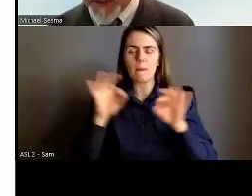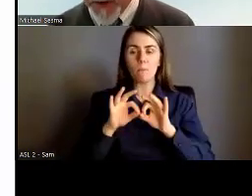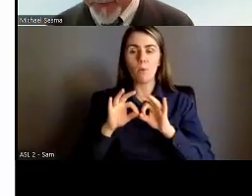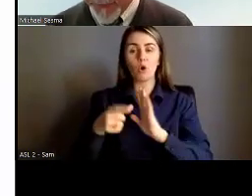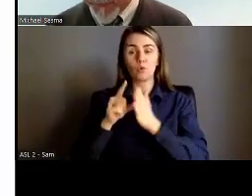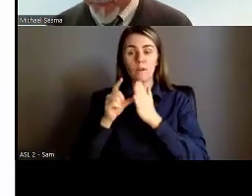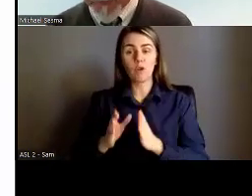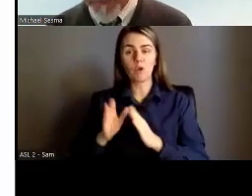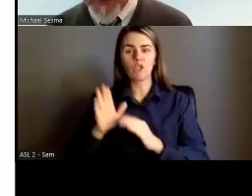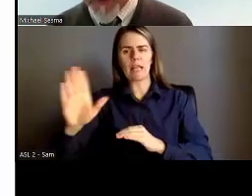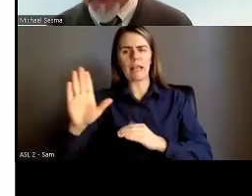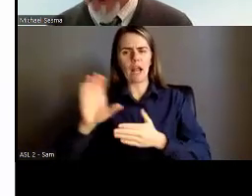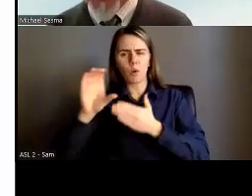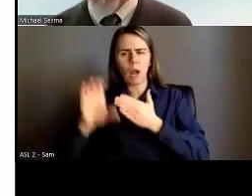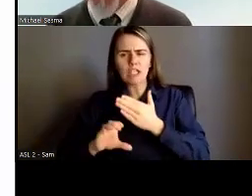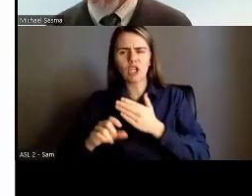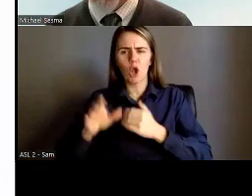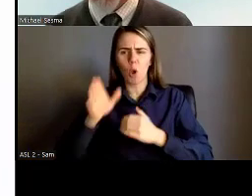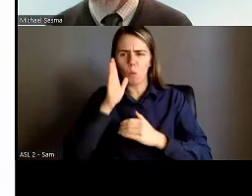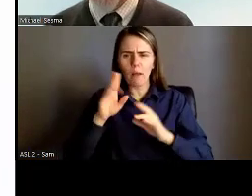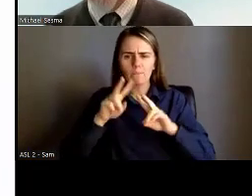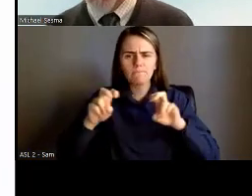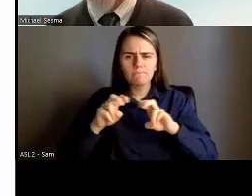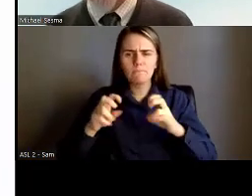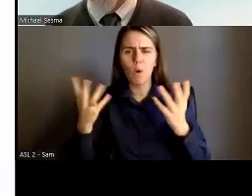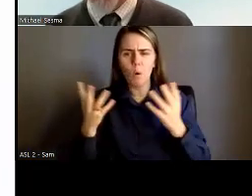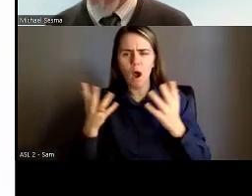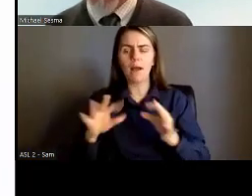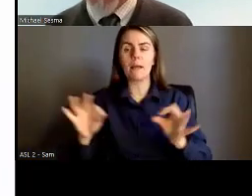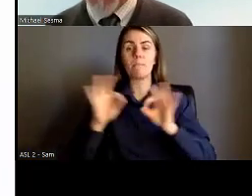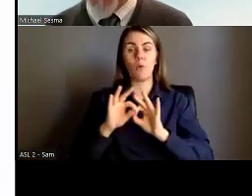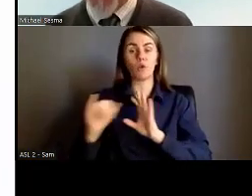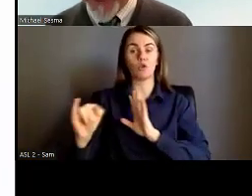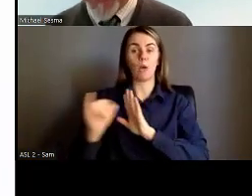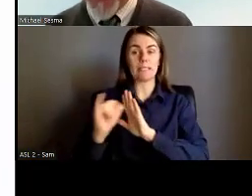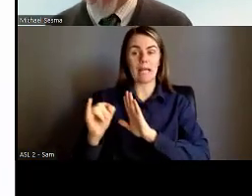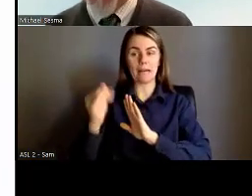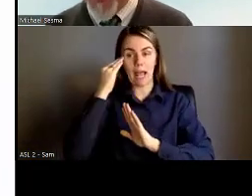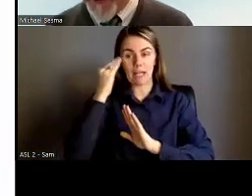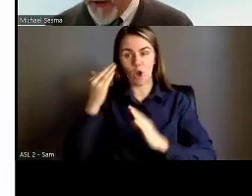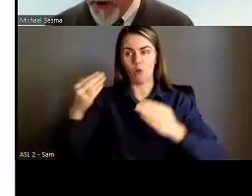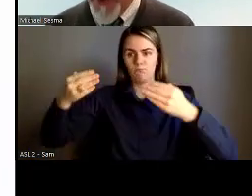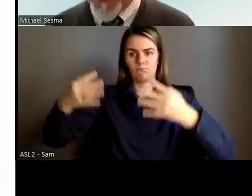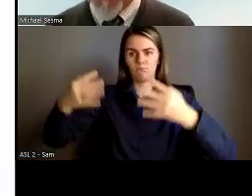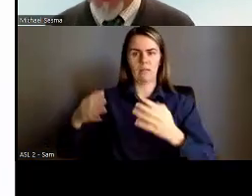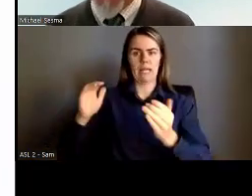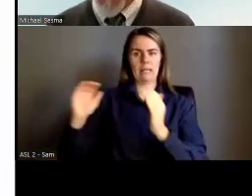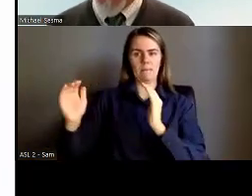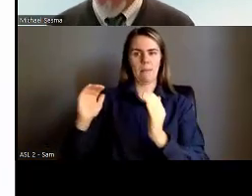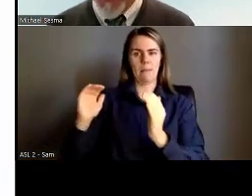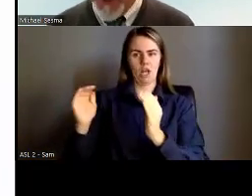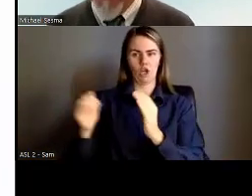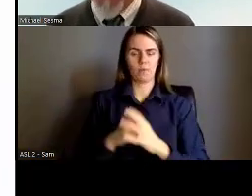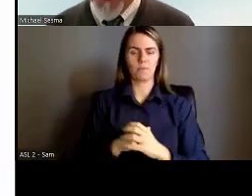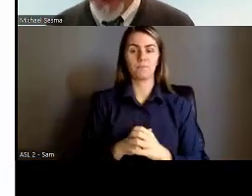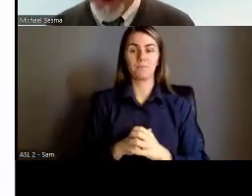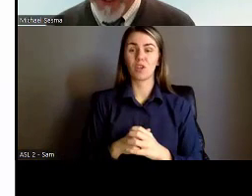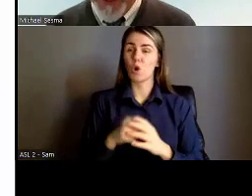So the most important, you need to read and follow all of the instructions in the FOA